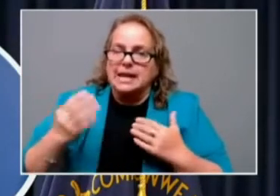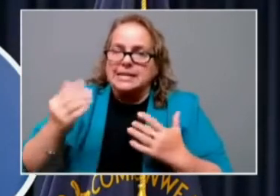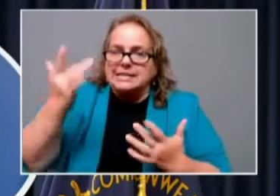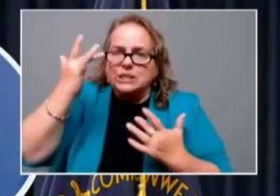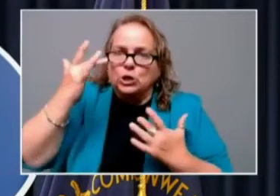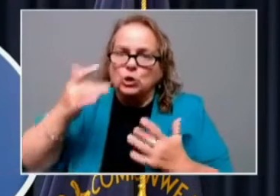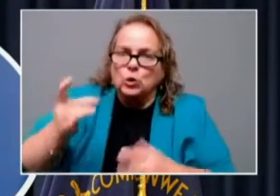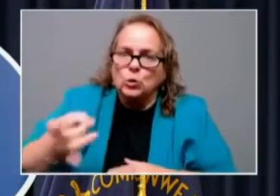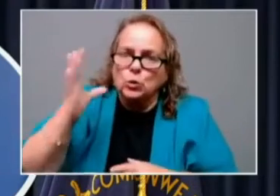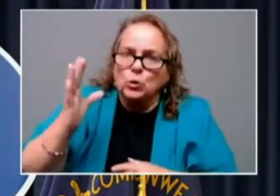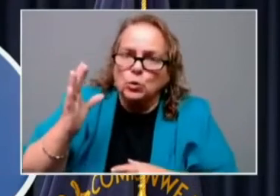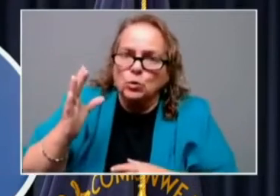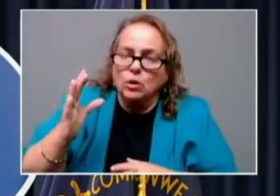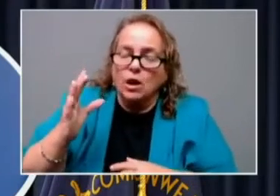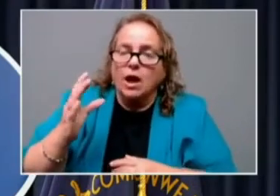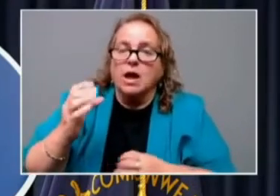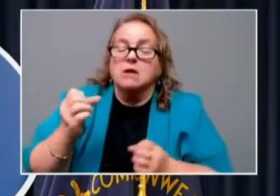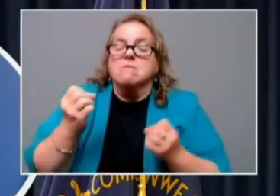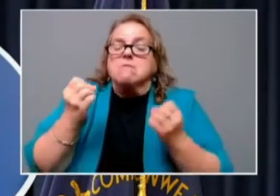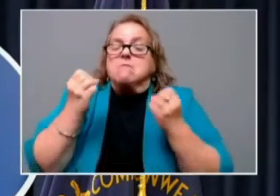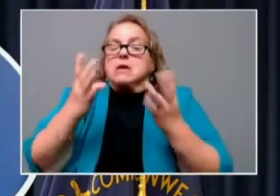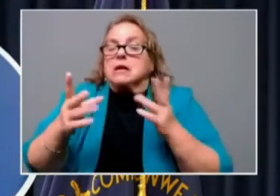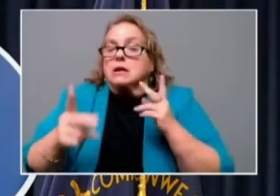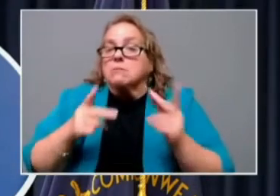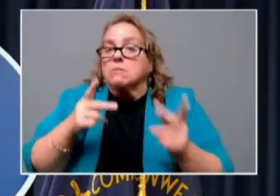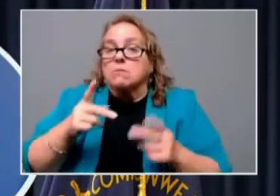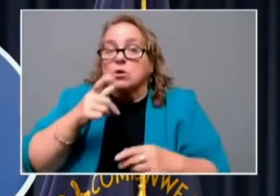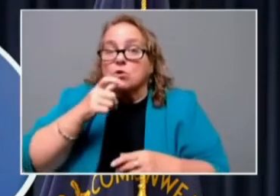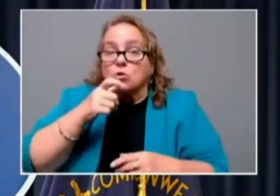testing positive and coming in. They don't have enough time and people to